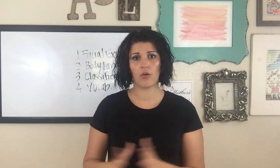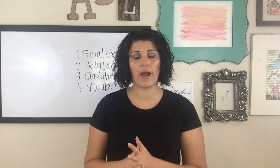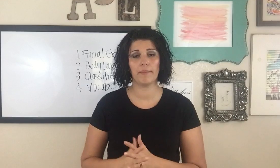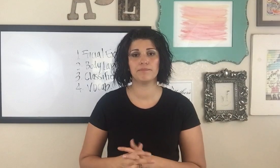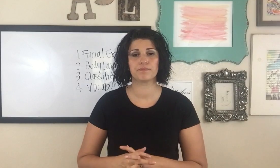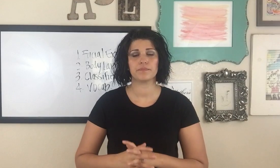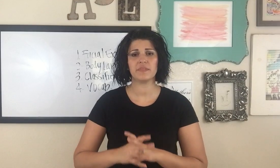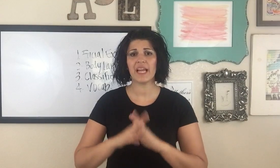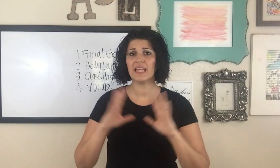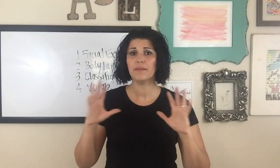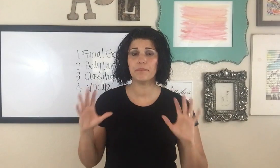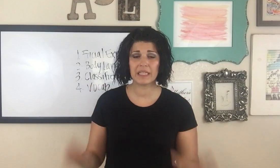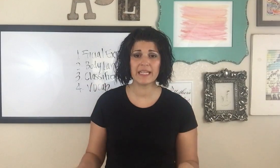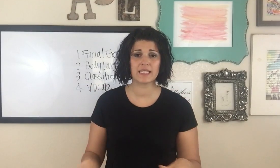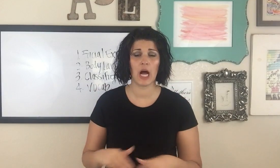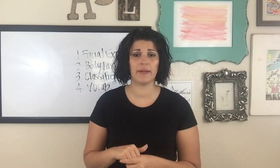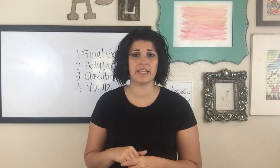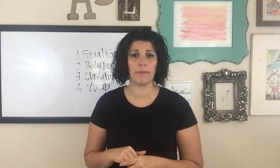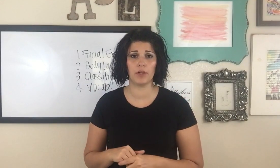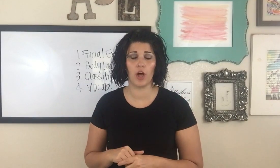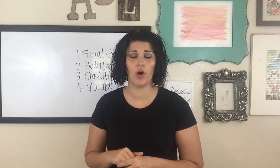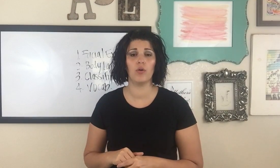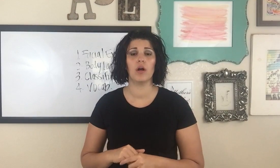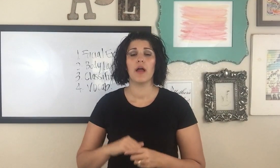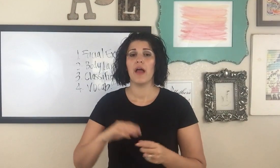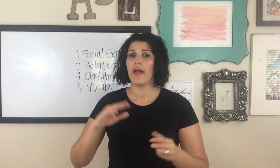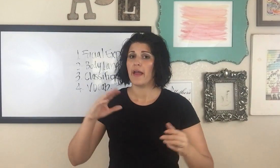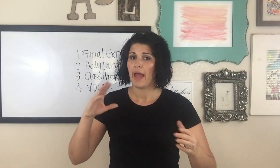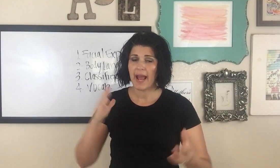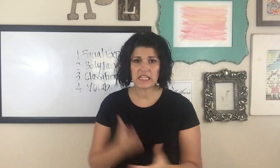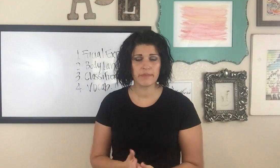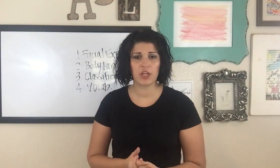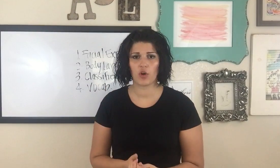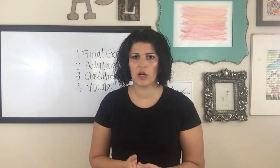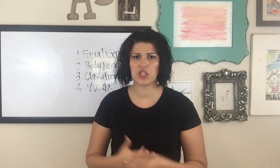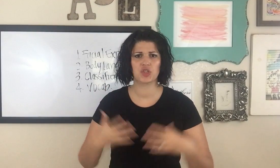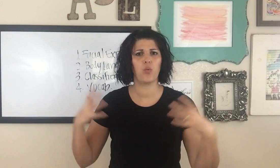All right, please comment down below. Ask me your questions.